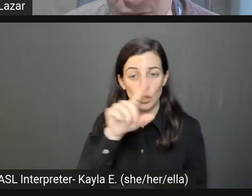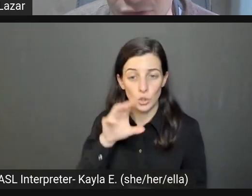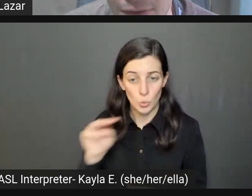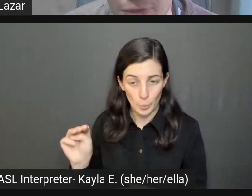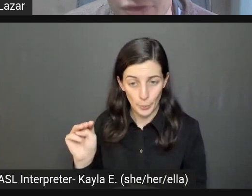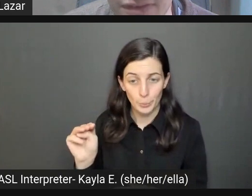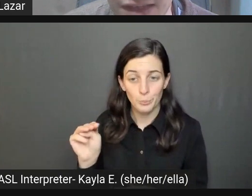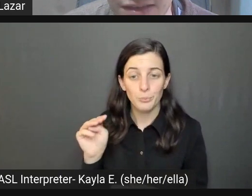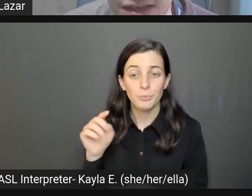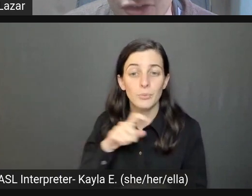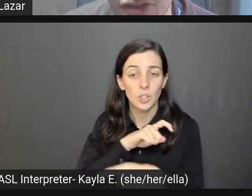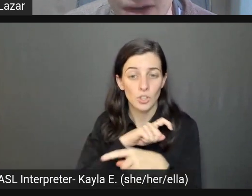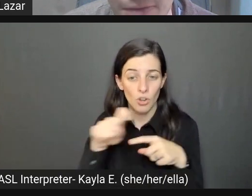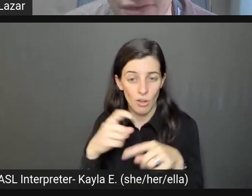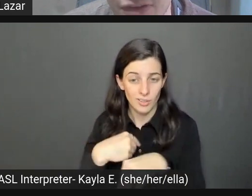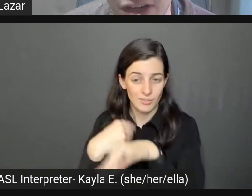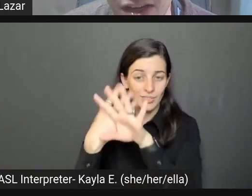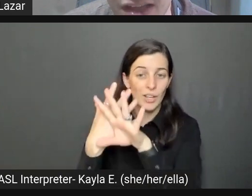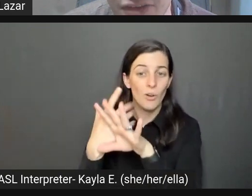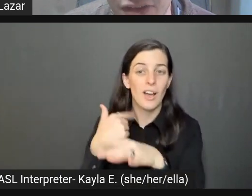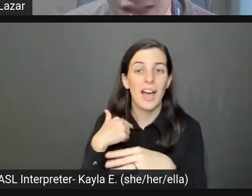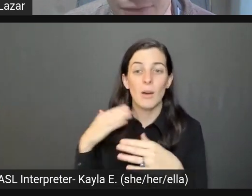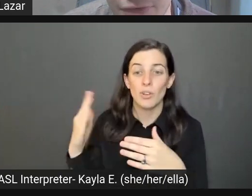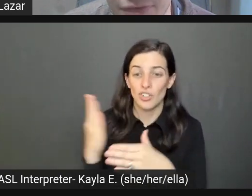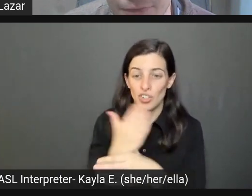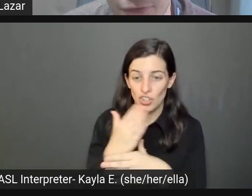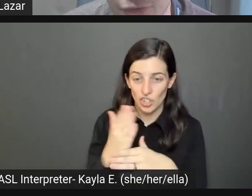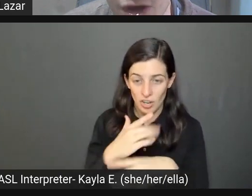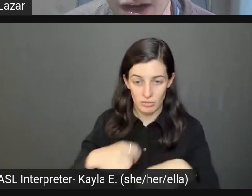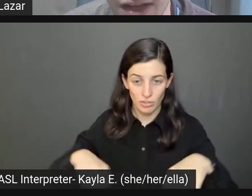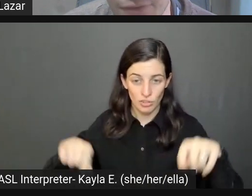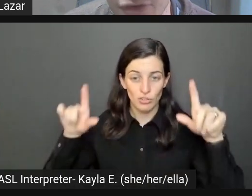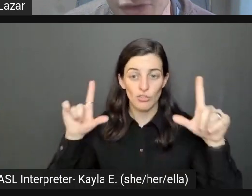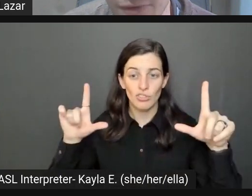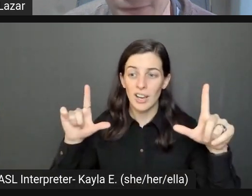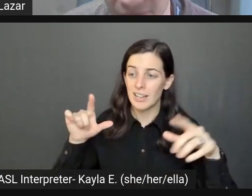I most likely share the screen and tell what's wrong and what should be fixed.